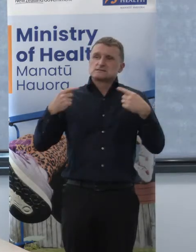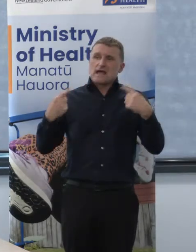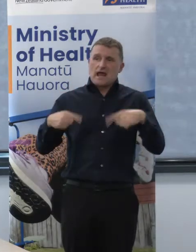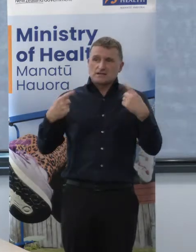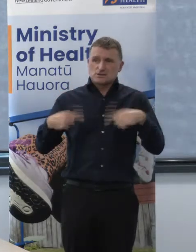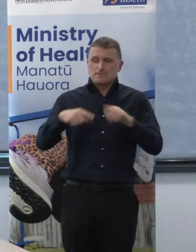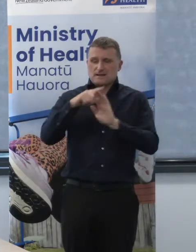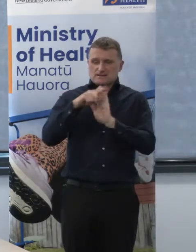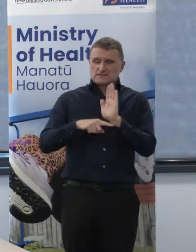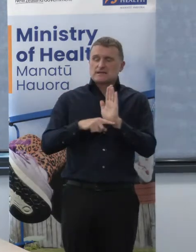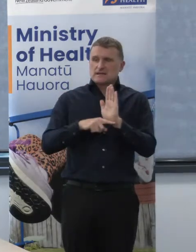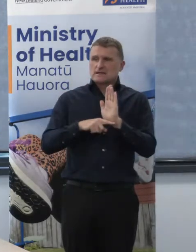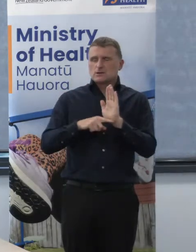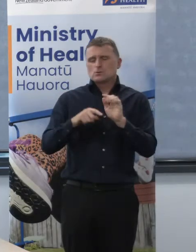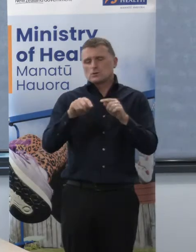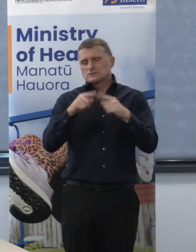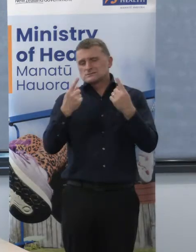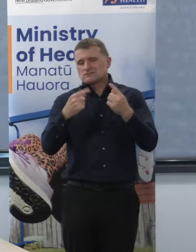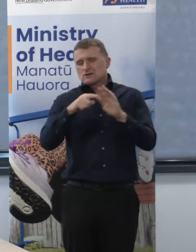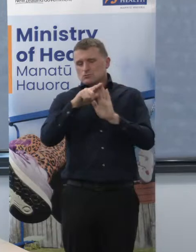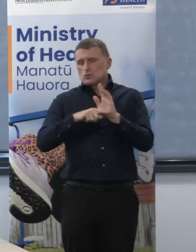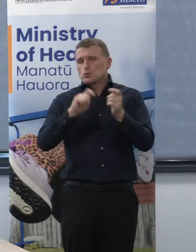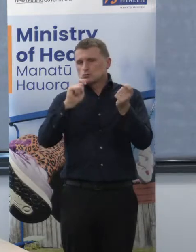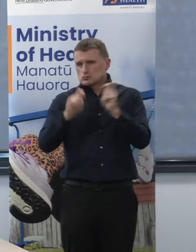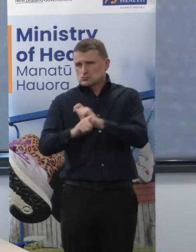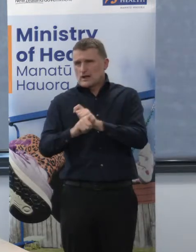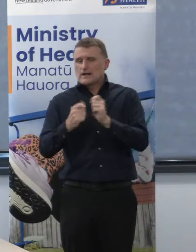the X -- the eligibility for flu and bringing that age down and